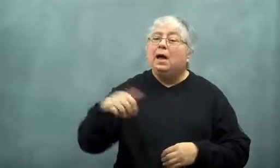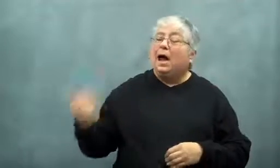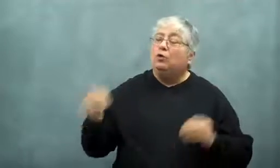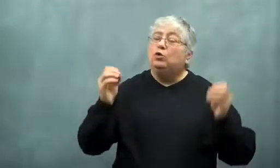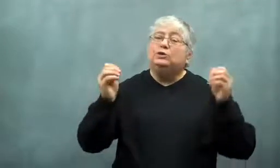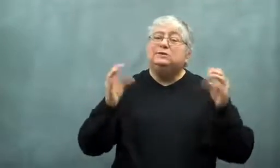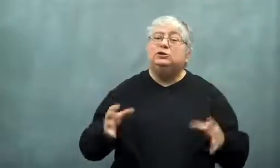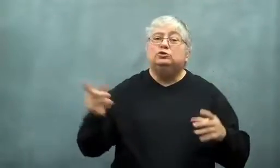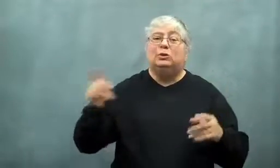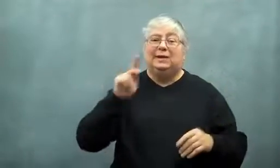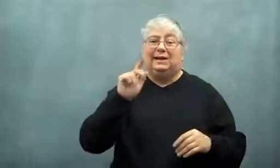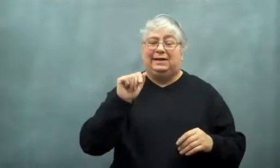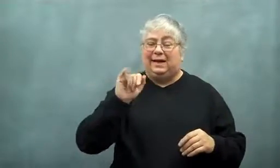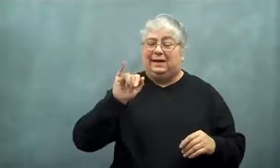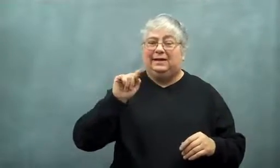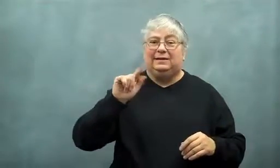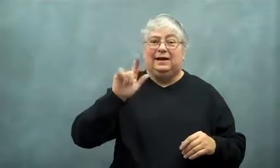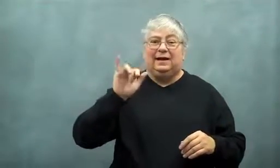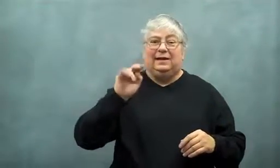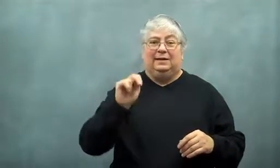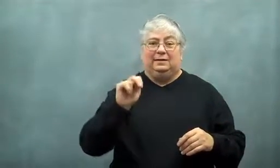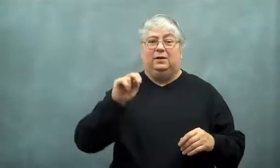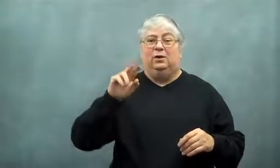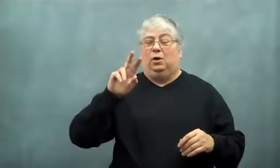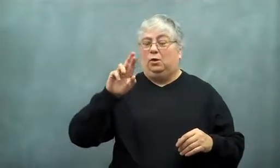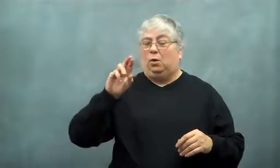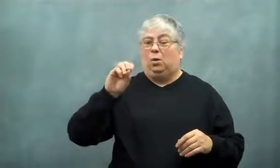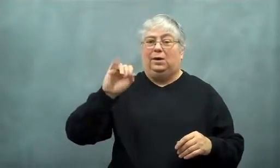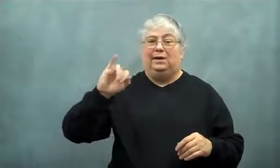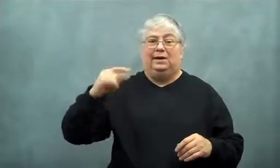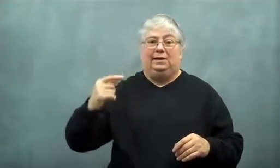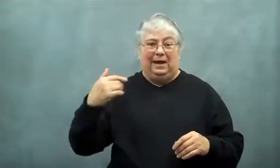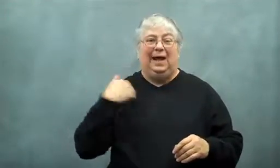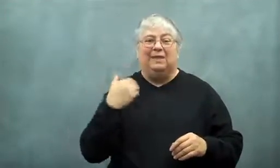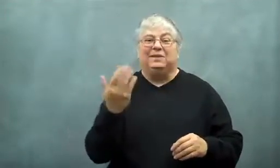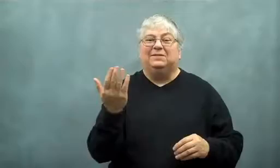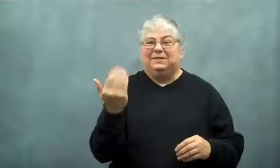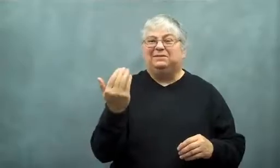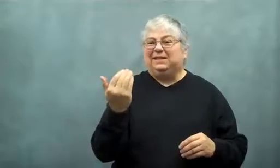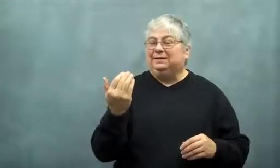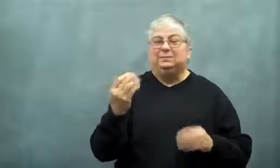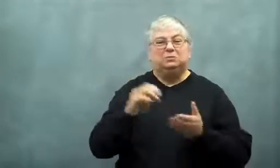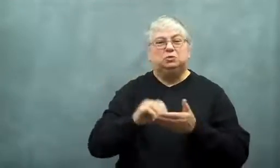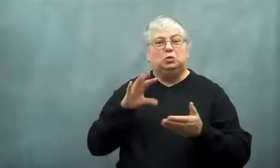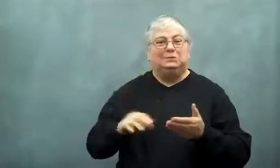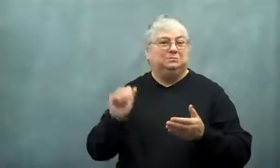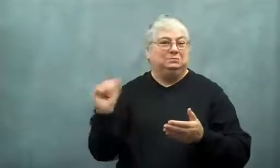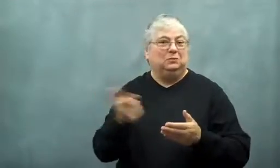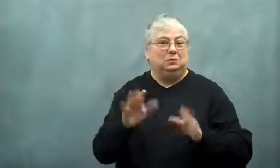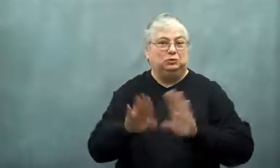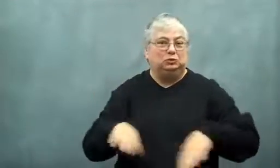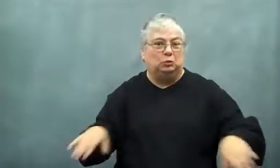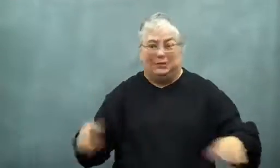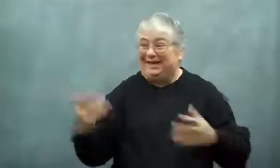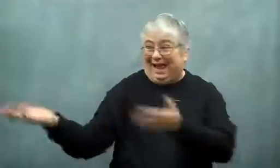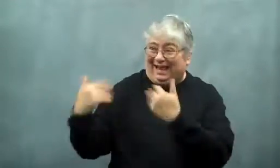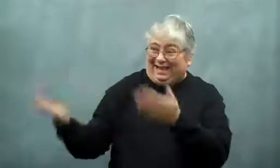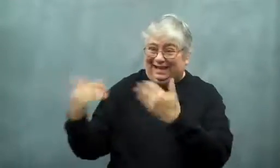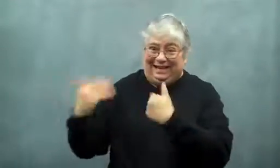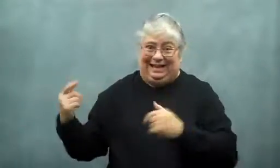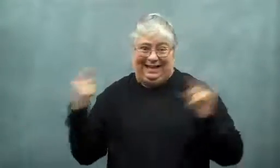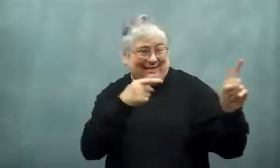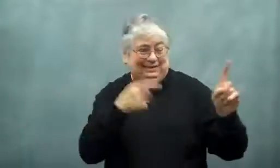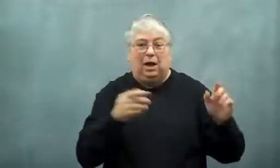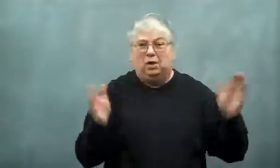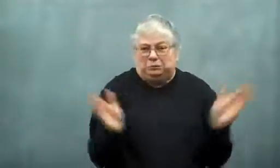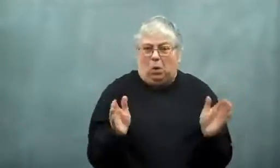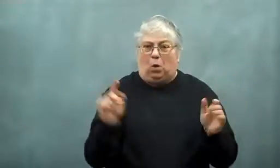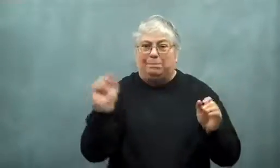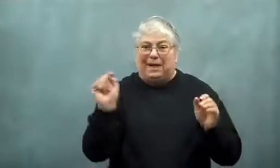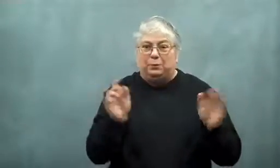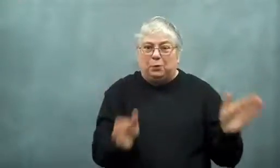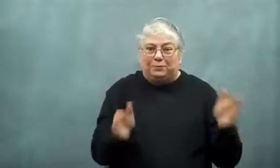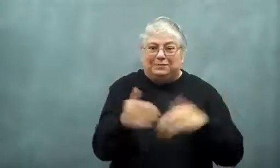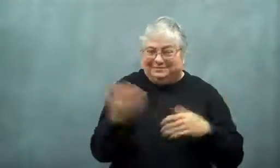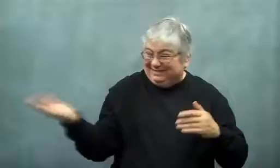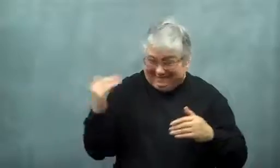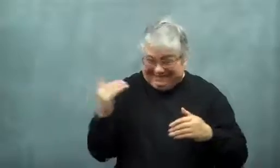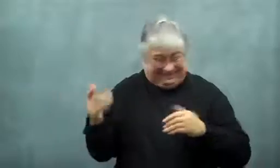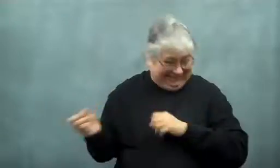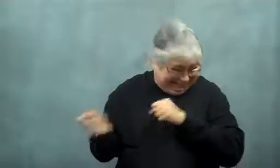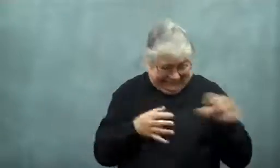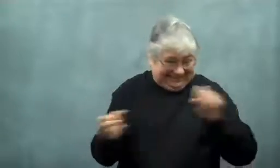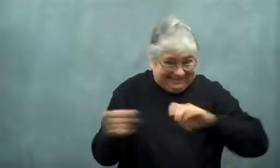Kaitlin Roig had 15 students. She herded them into a small bathroom.